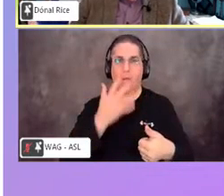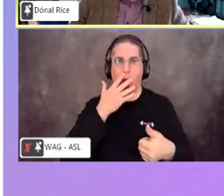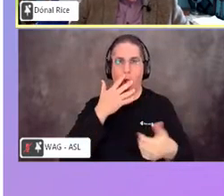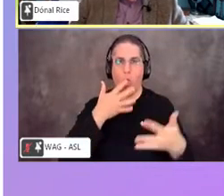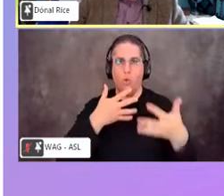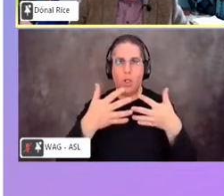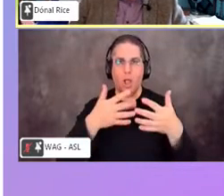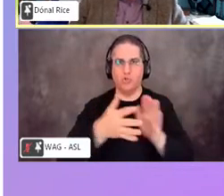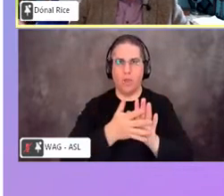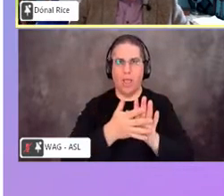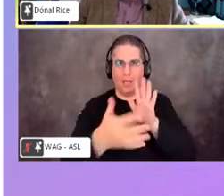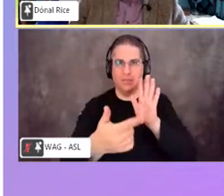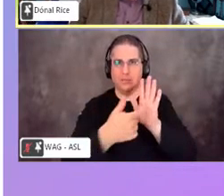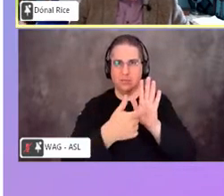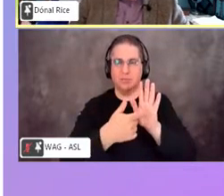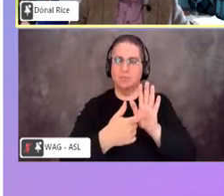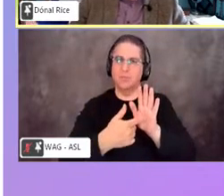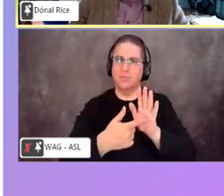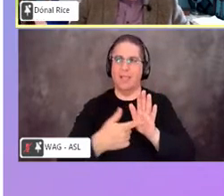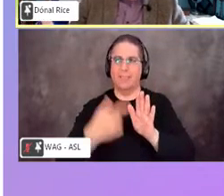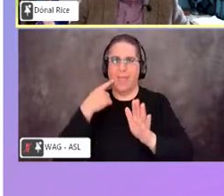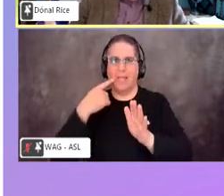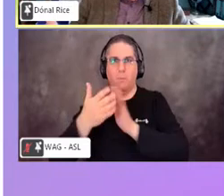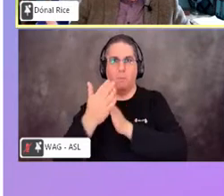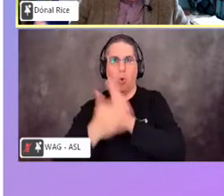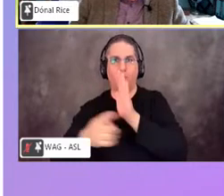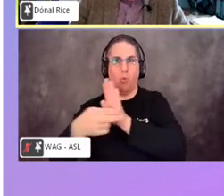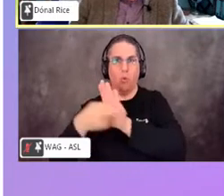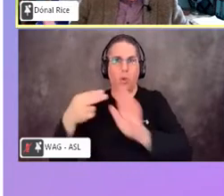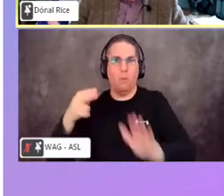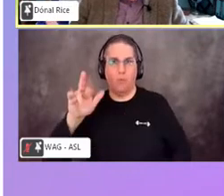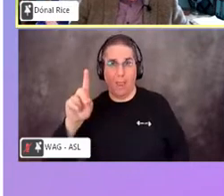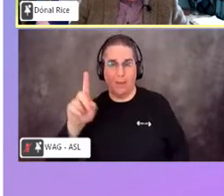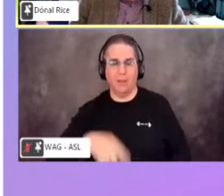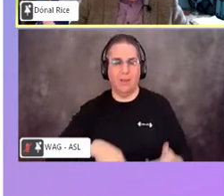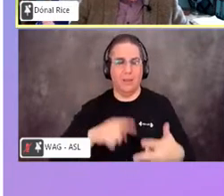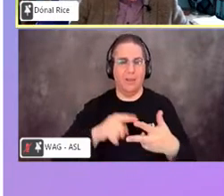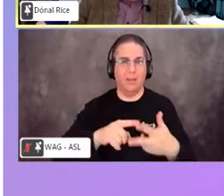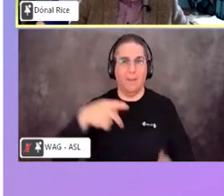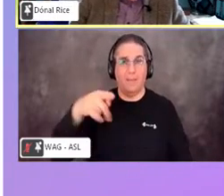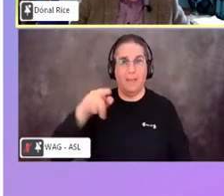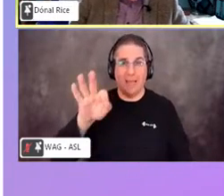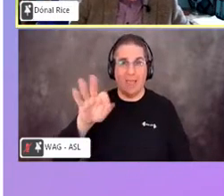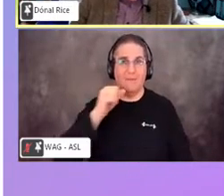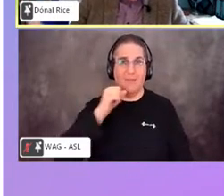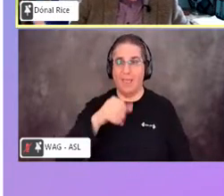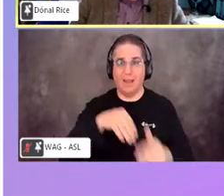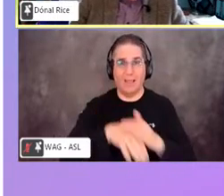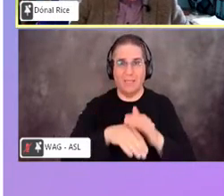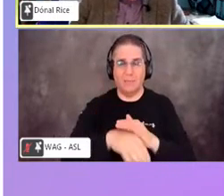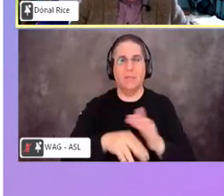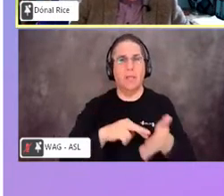and the three, the three most common errors that we identify and detected last year, actually speak to that.